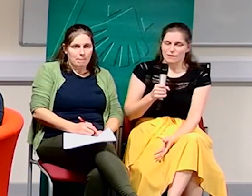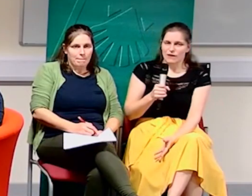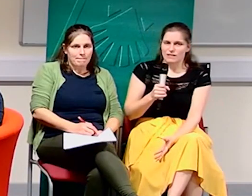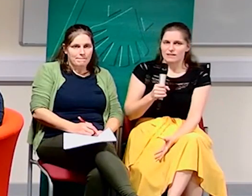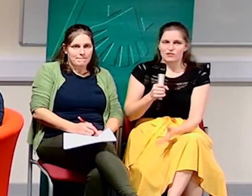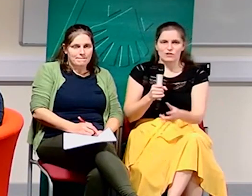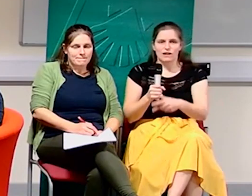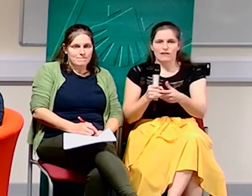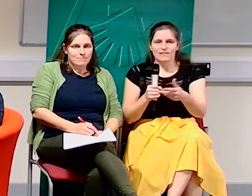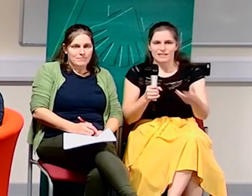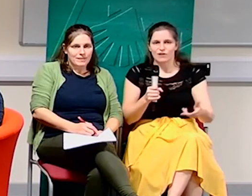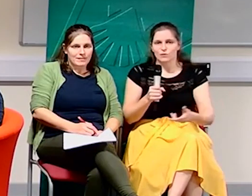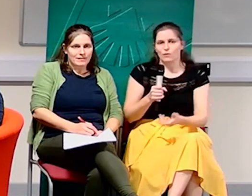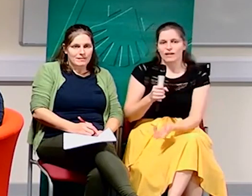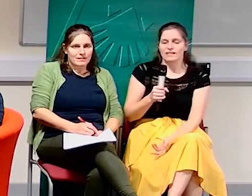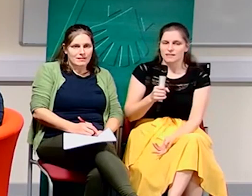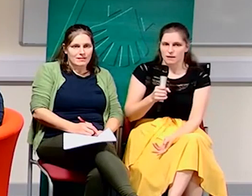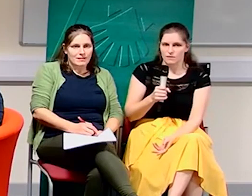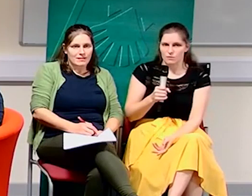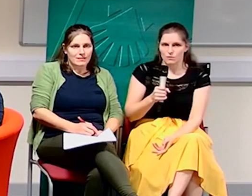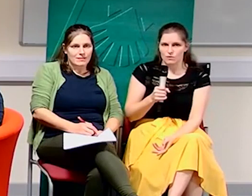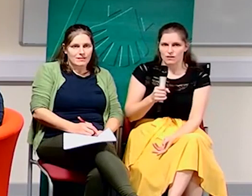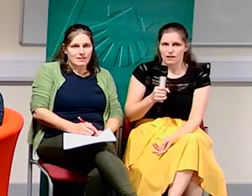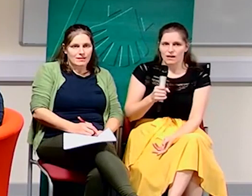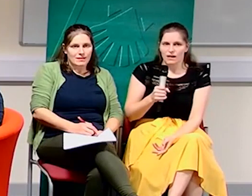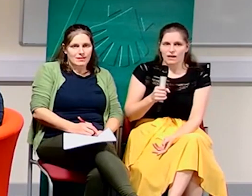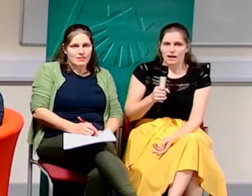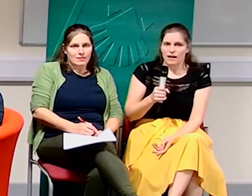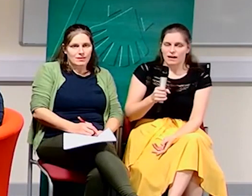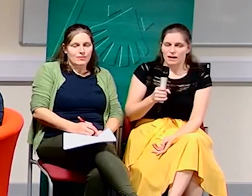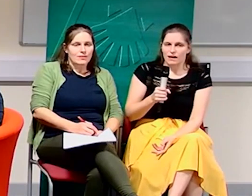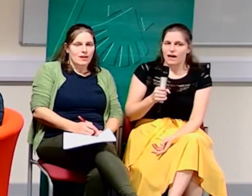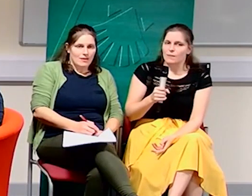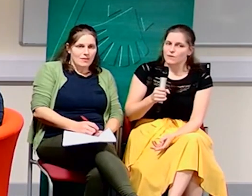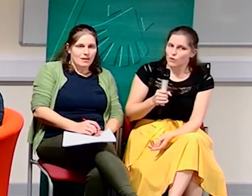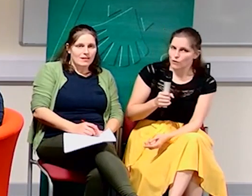finding that students aren't very satisfied with what they're getting in terms of support um your